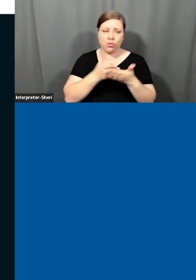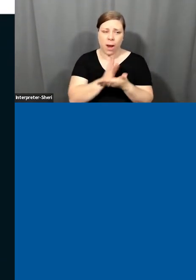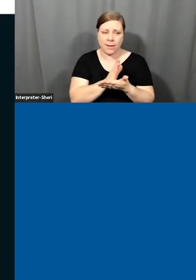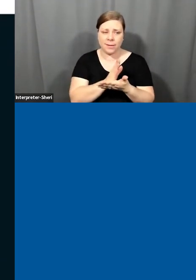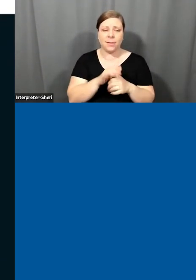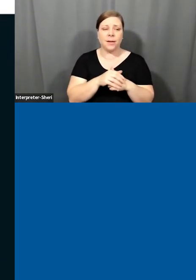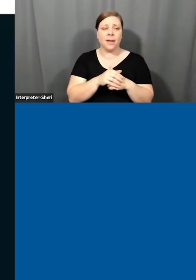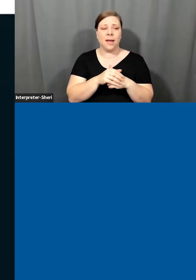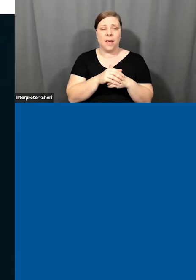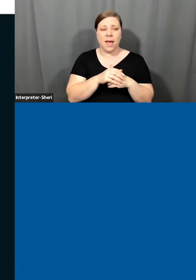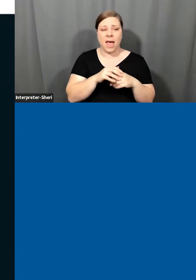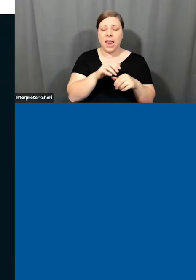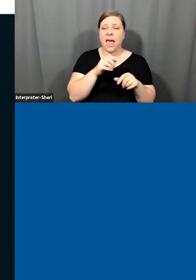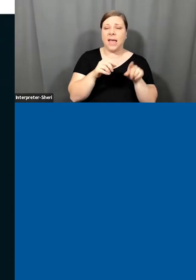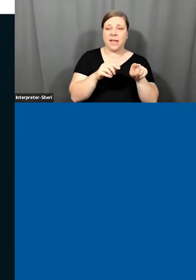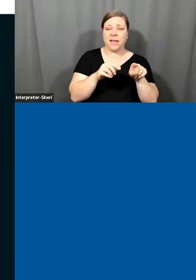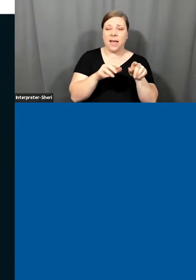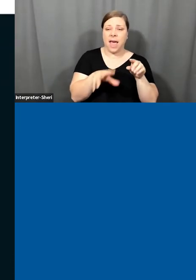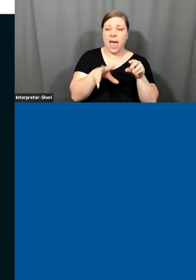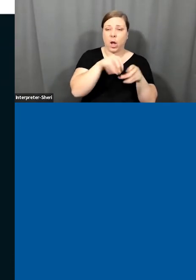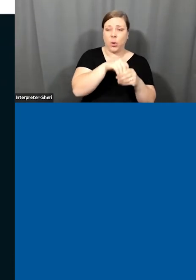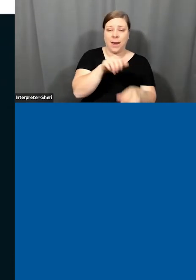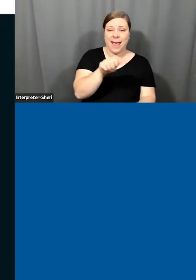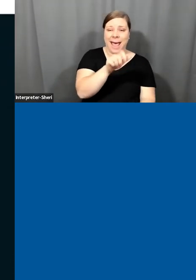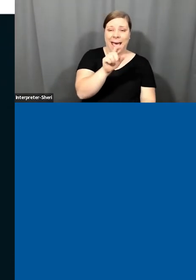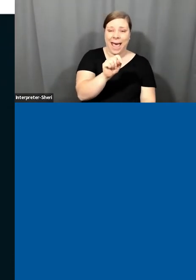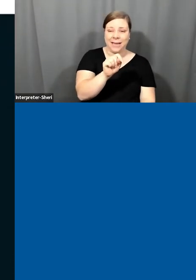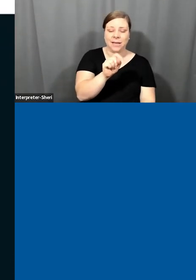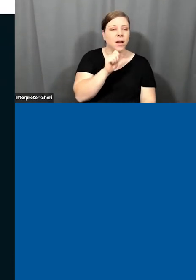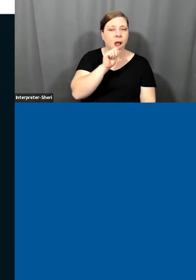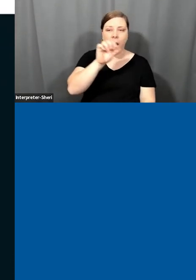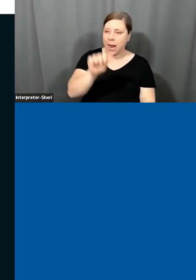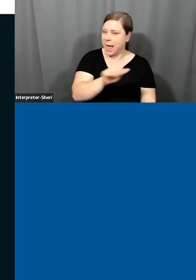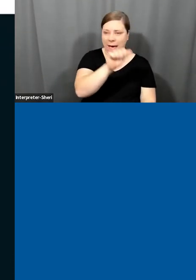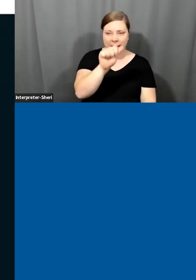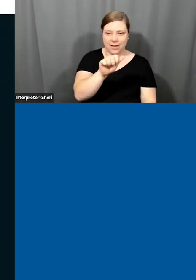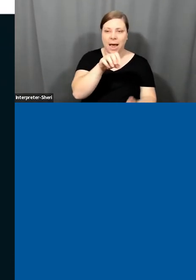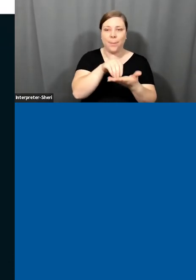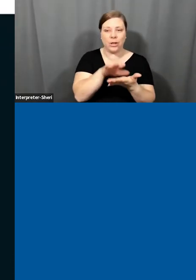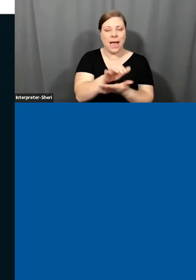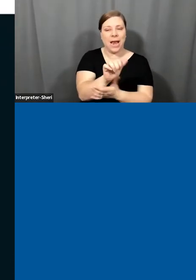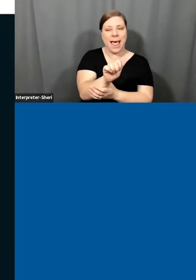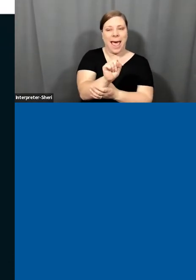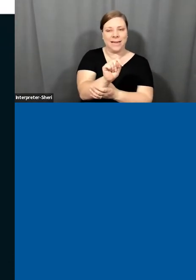and underscore rather than the characters for it because sometimes with alt text, it doesn't read out characters.